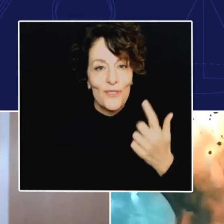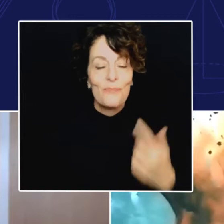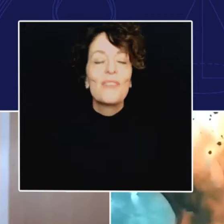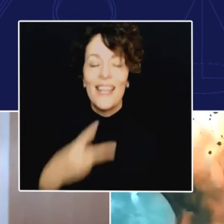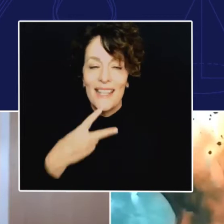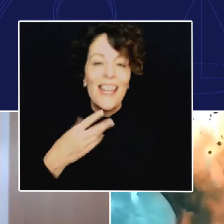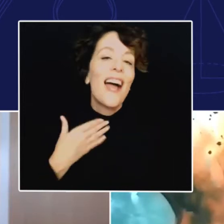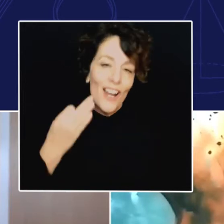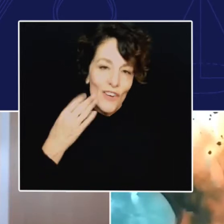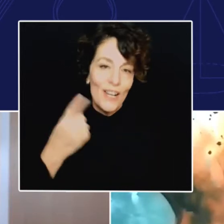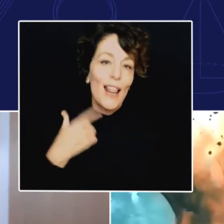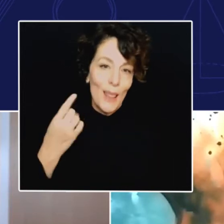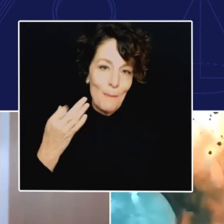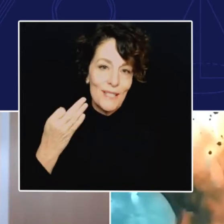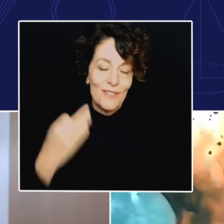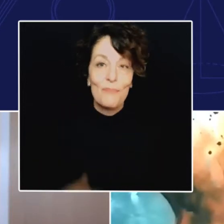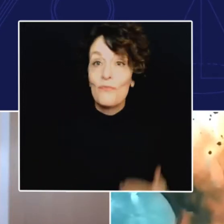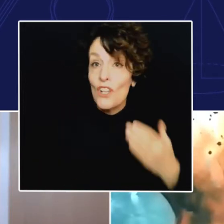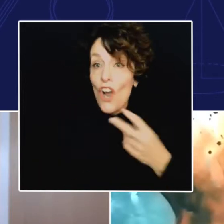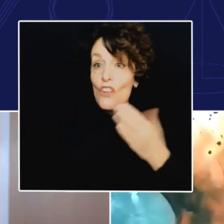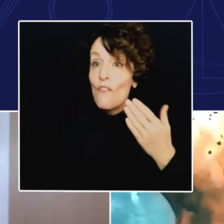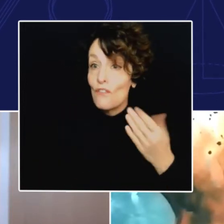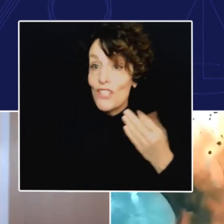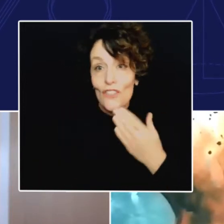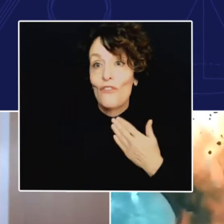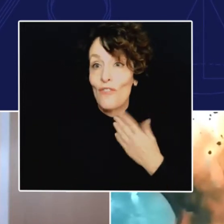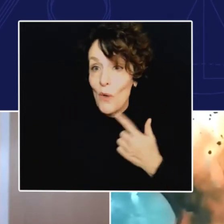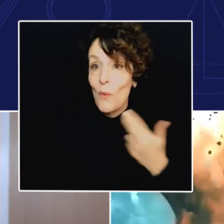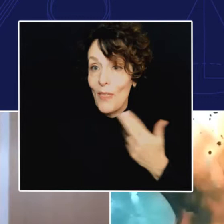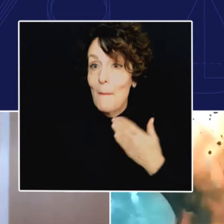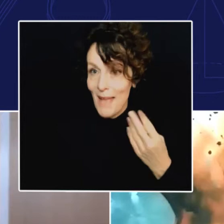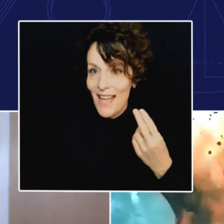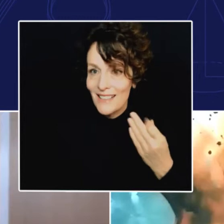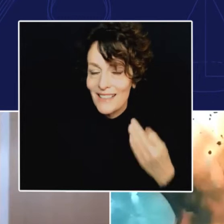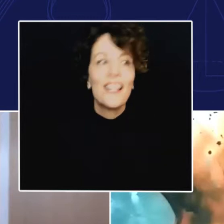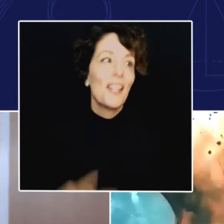[HENRY:] Yeah, I read lips. [DR. HORTON:] So, are you frustrated with the masks? [HENRY:] Yeah! [DR. HORTON:] Everybody--yeah!